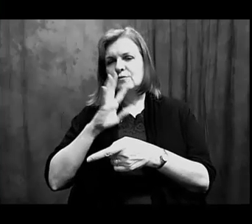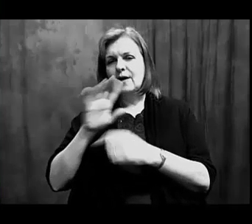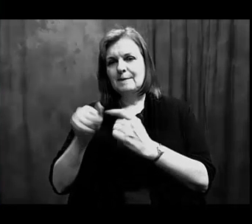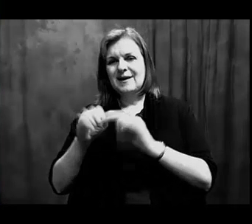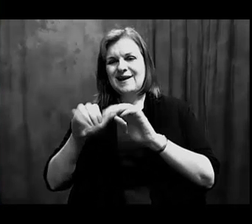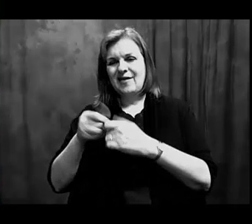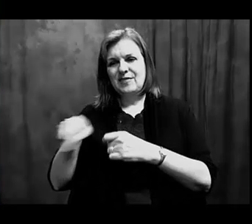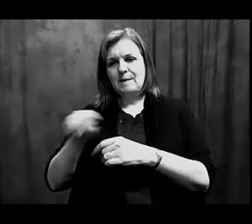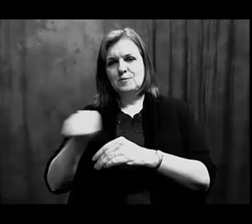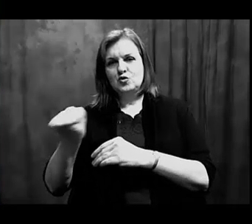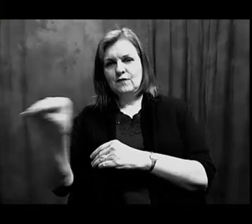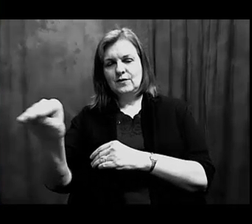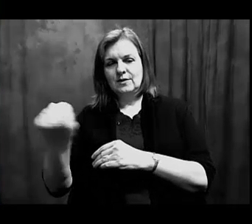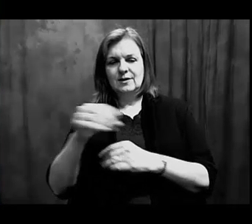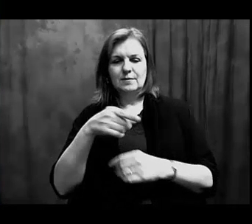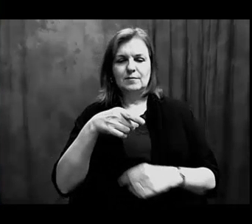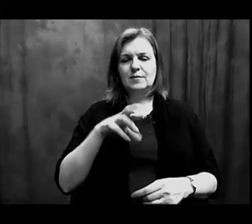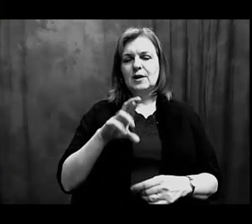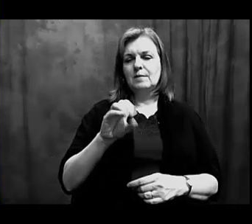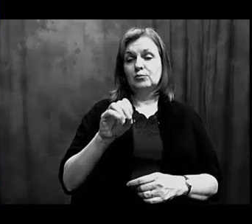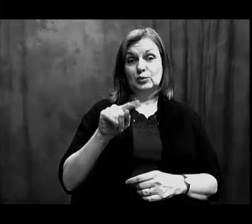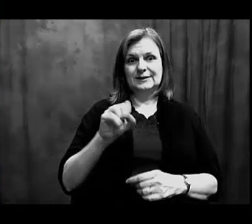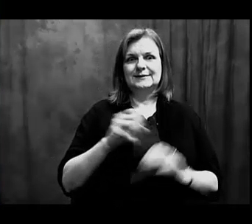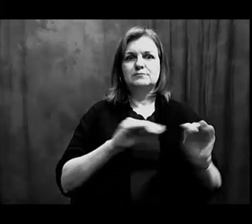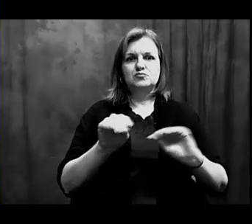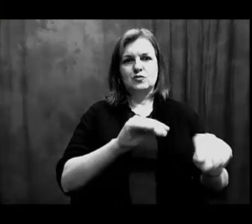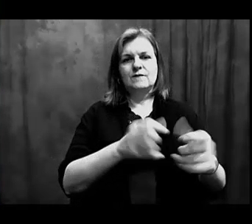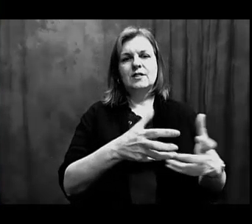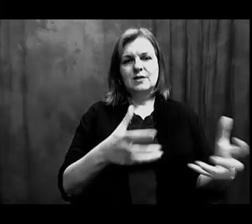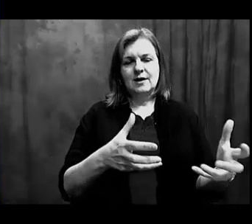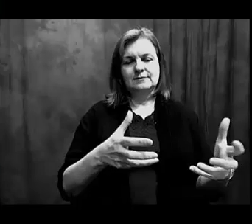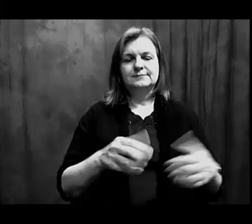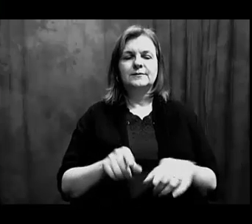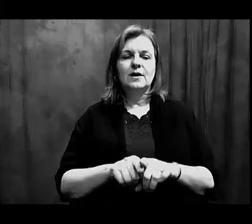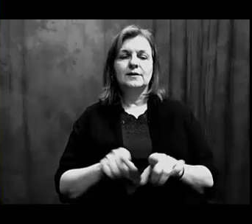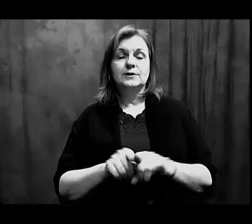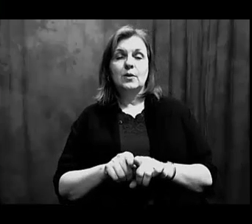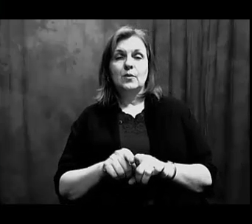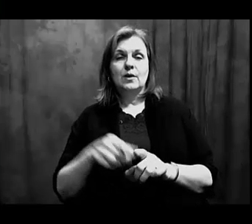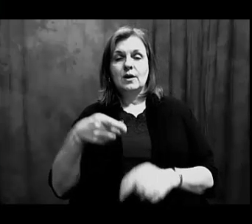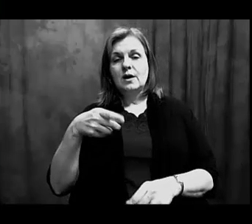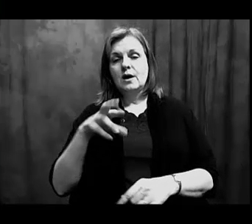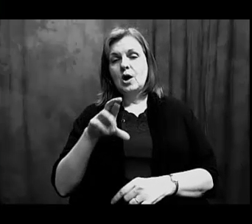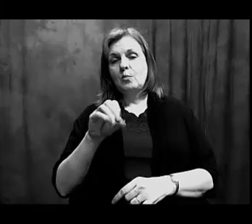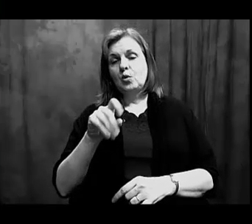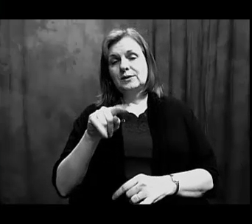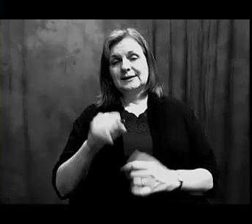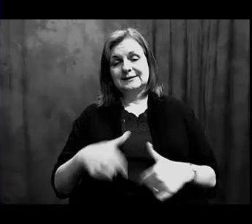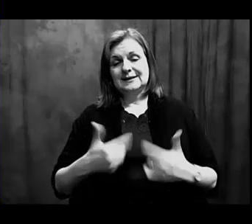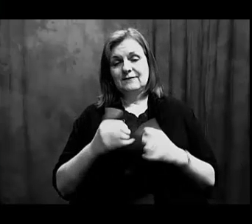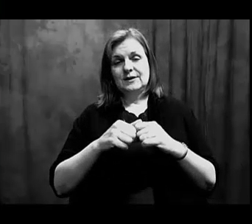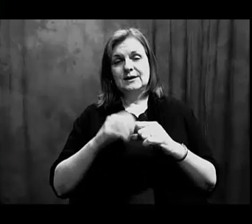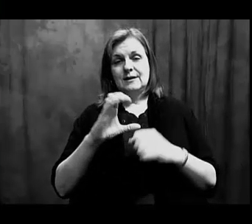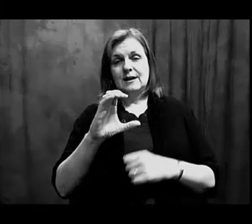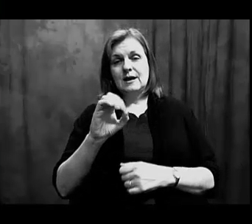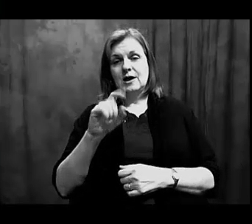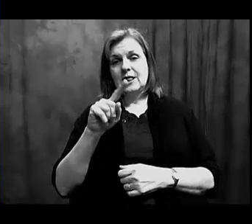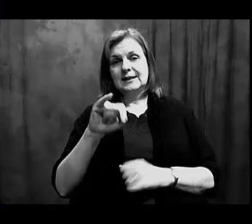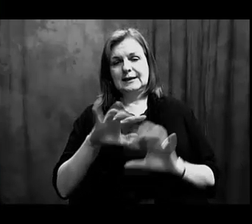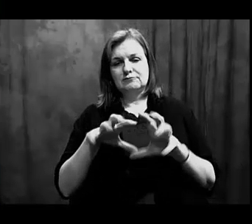moving around -- protists move all over the place -- we also look at protists being colonial this is hugely important!!